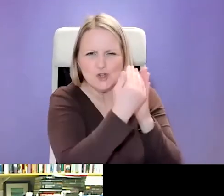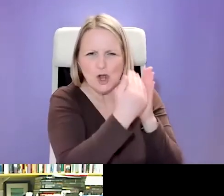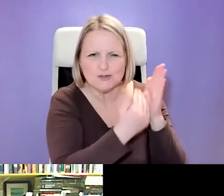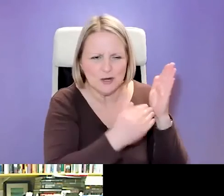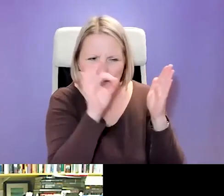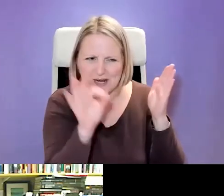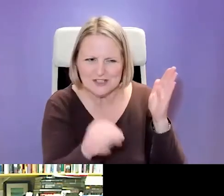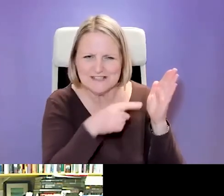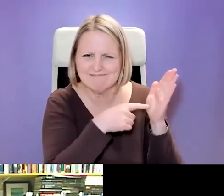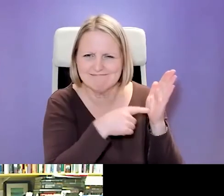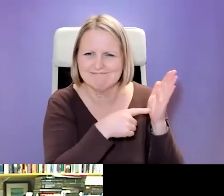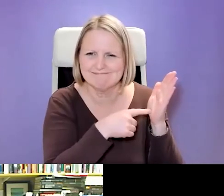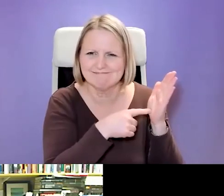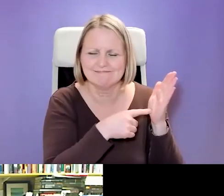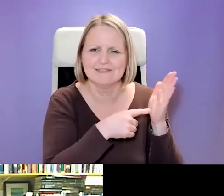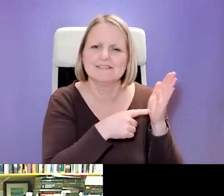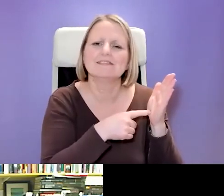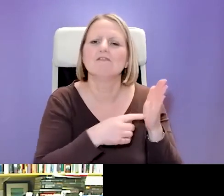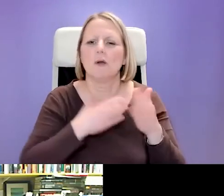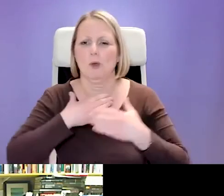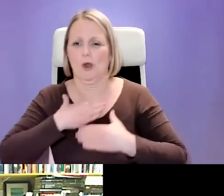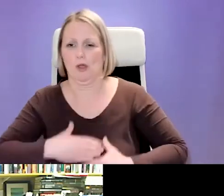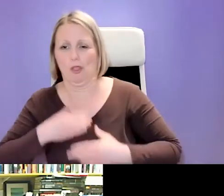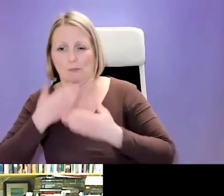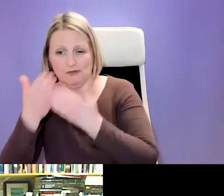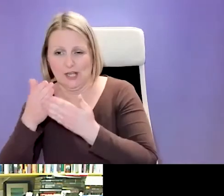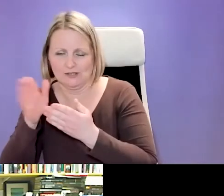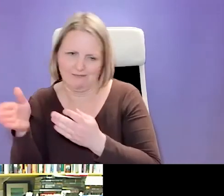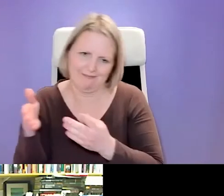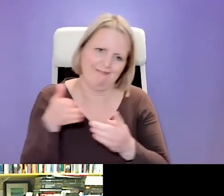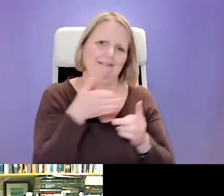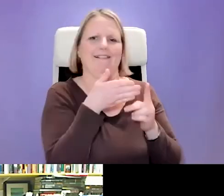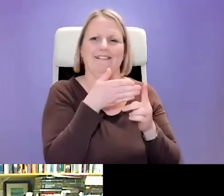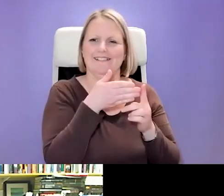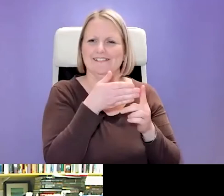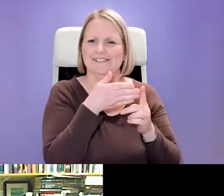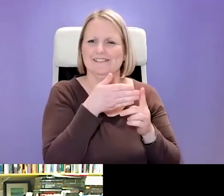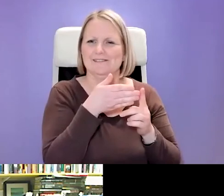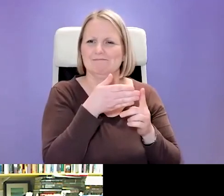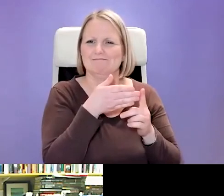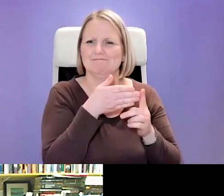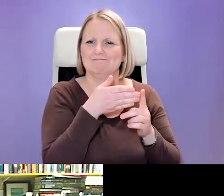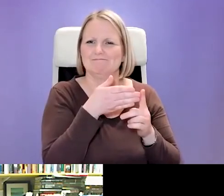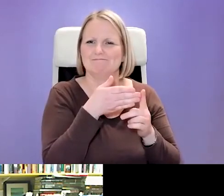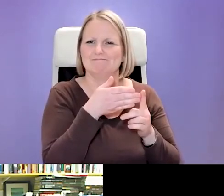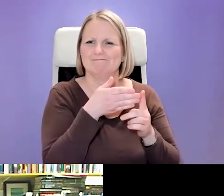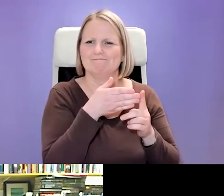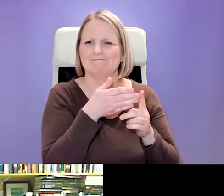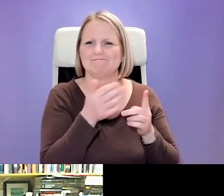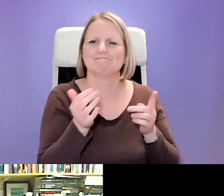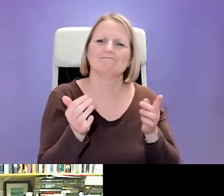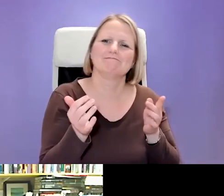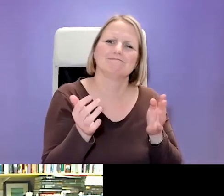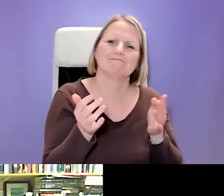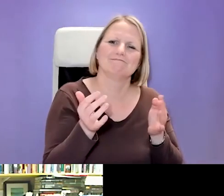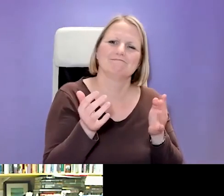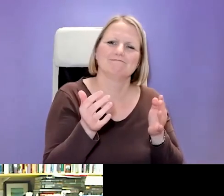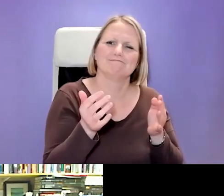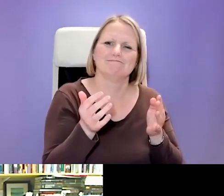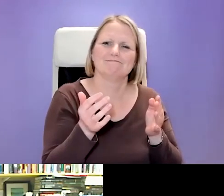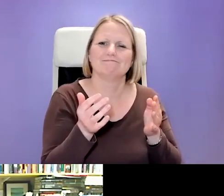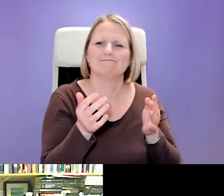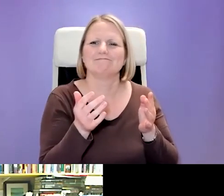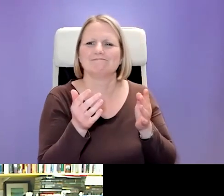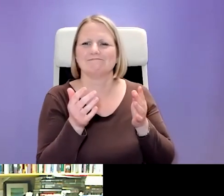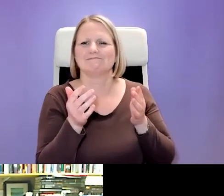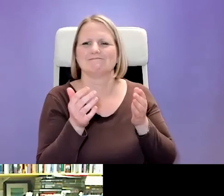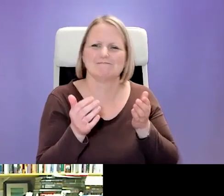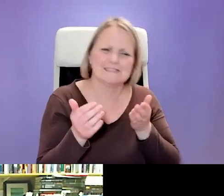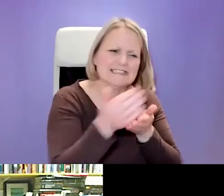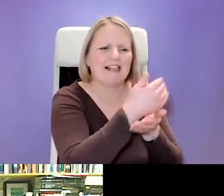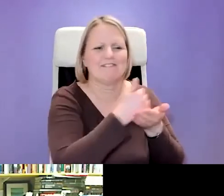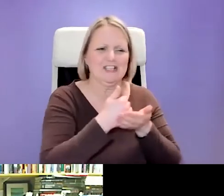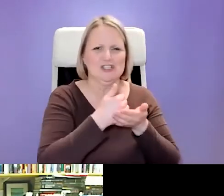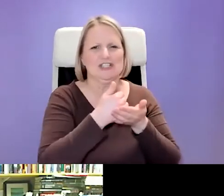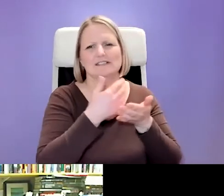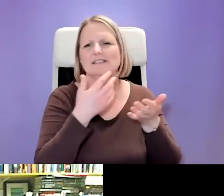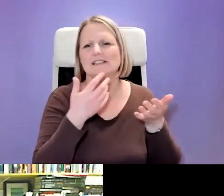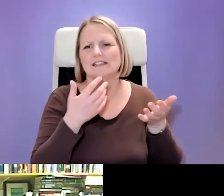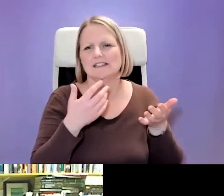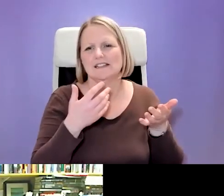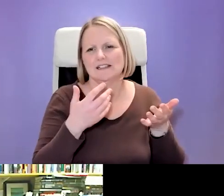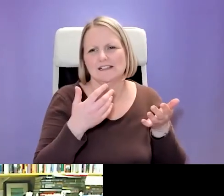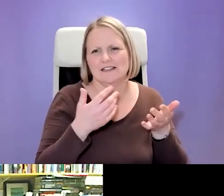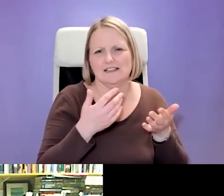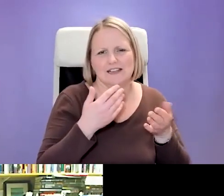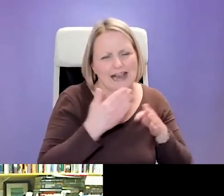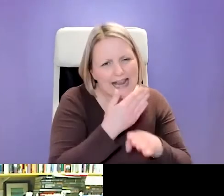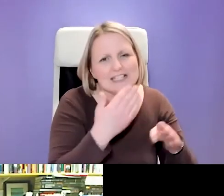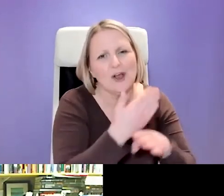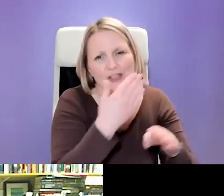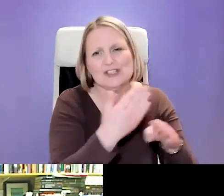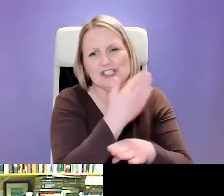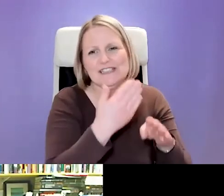away from anthropology, and toward eschatology, ecclesiology, and pneumatology.